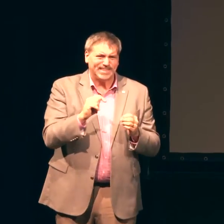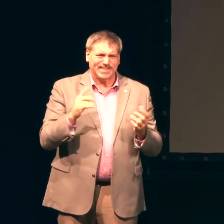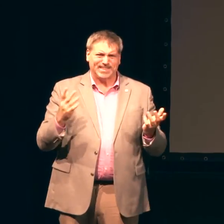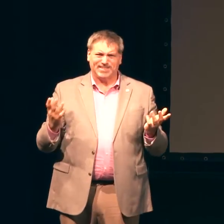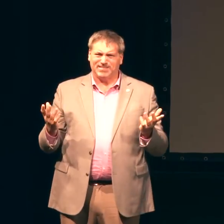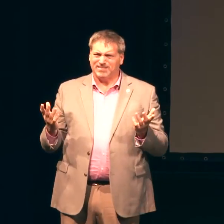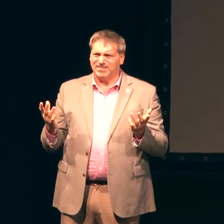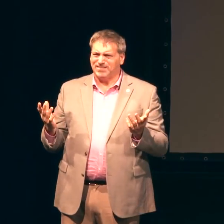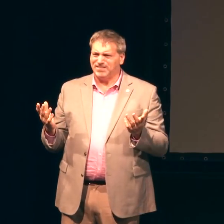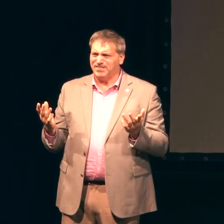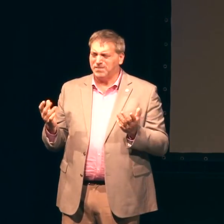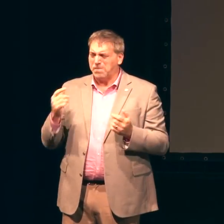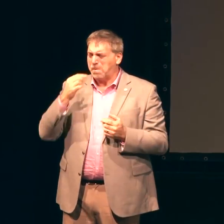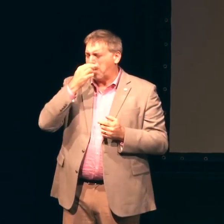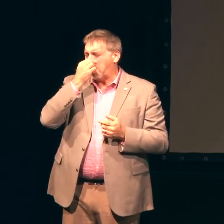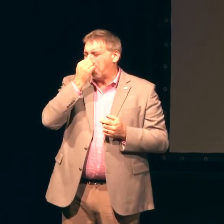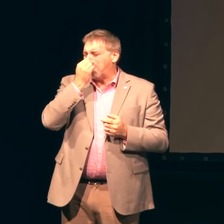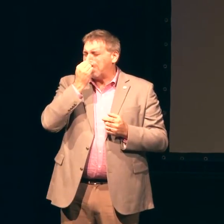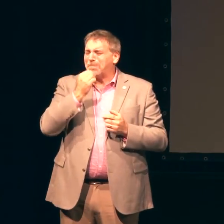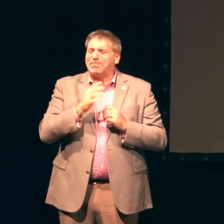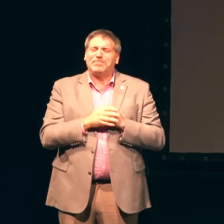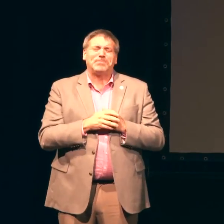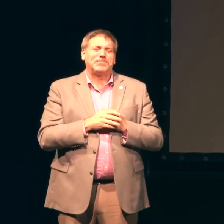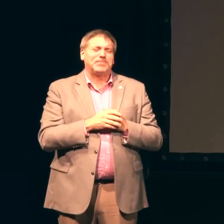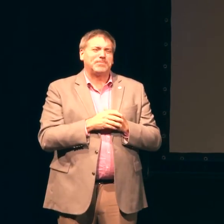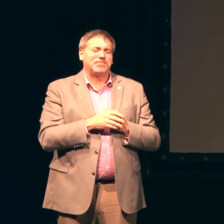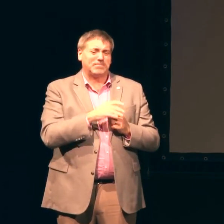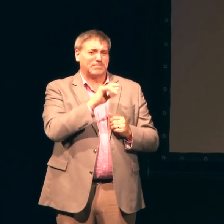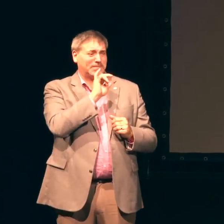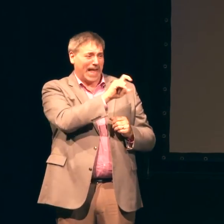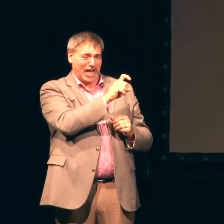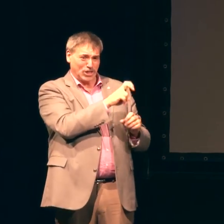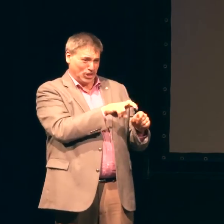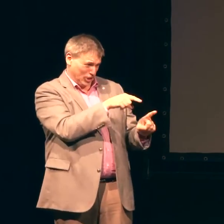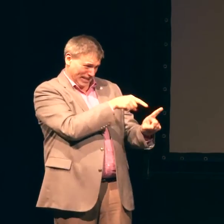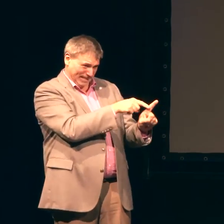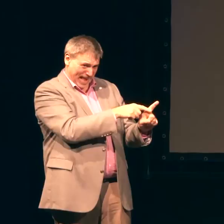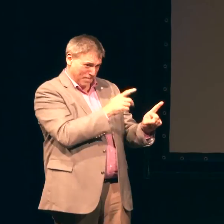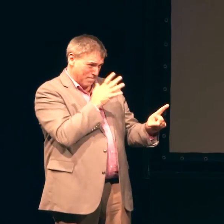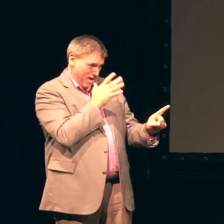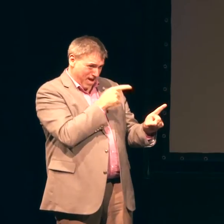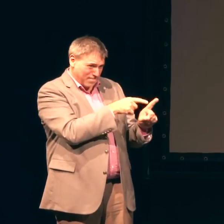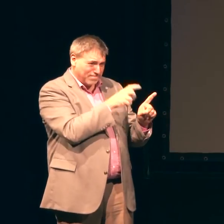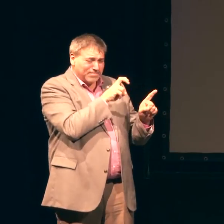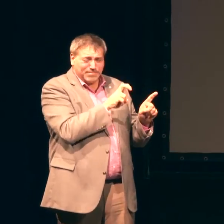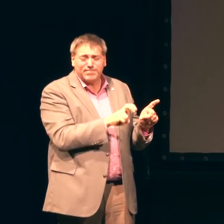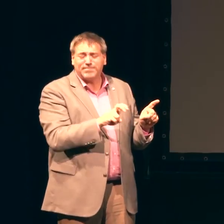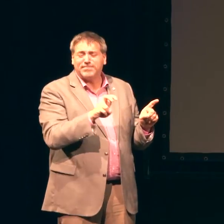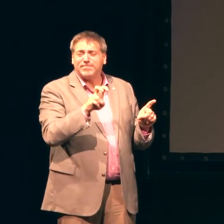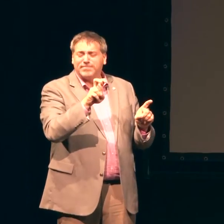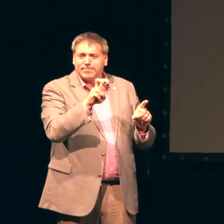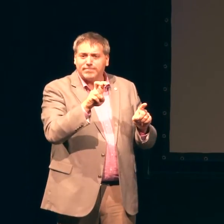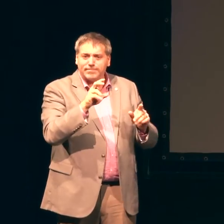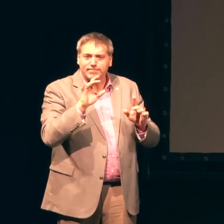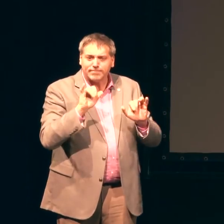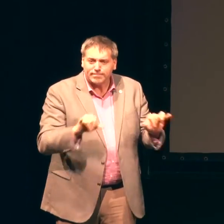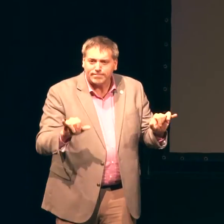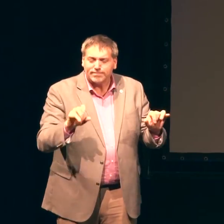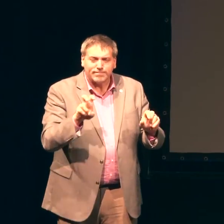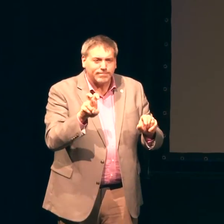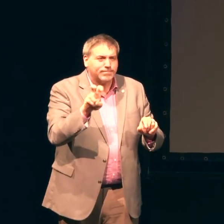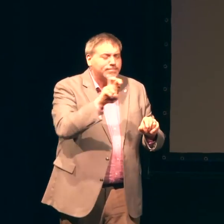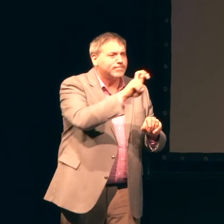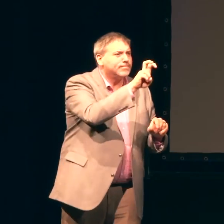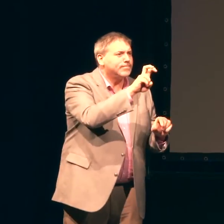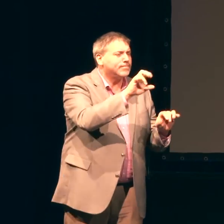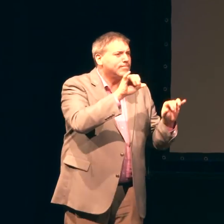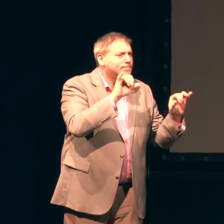to address it, we need to fix it. That mom then,